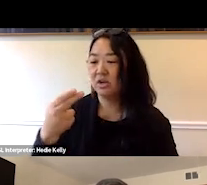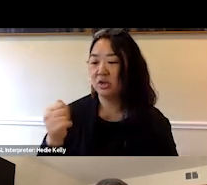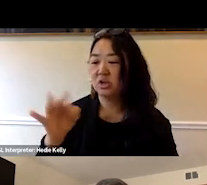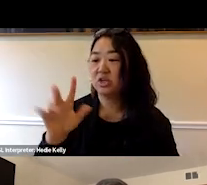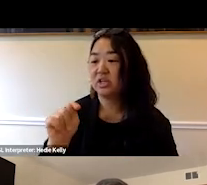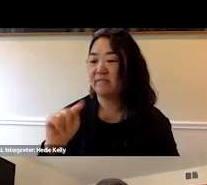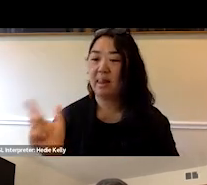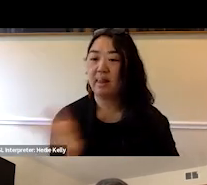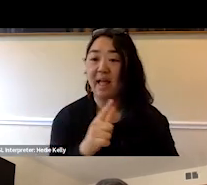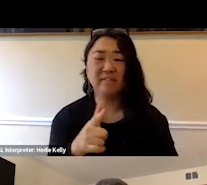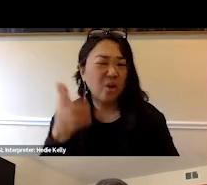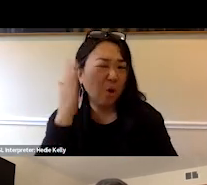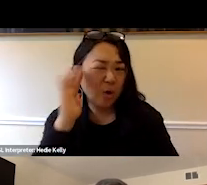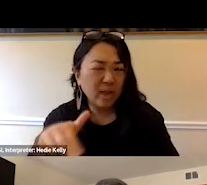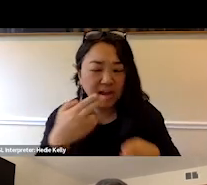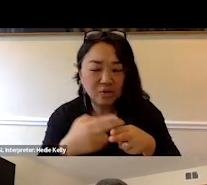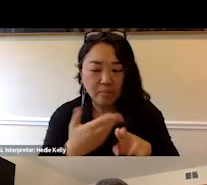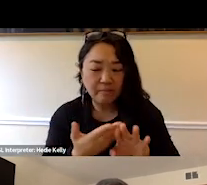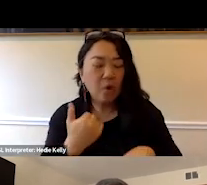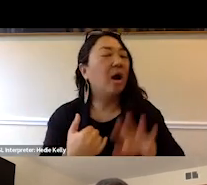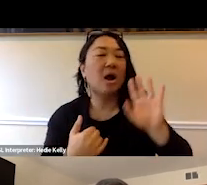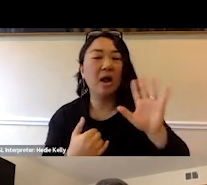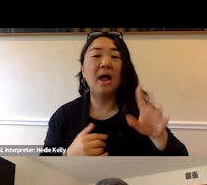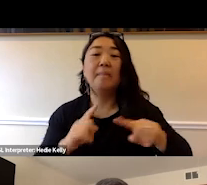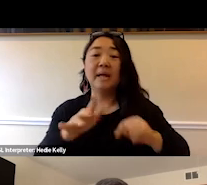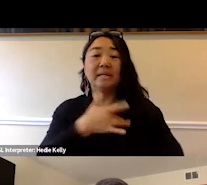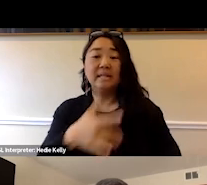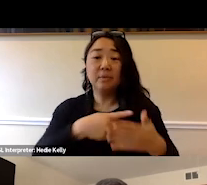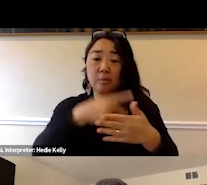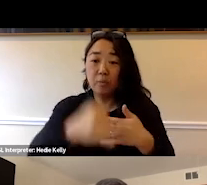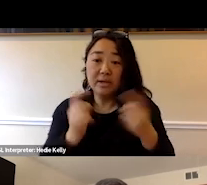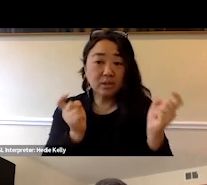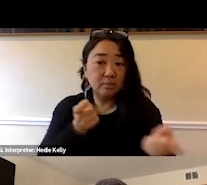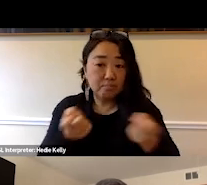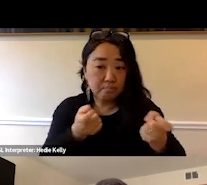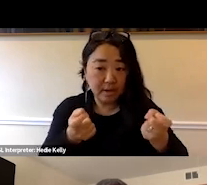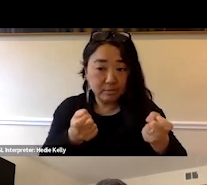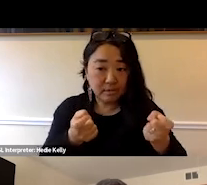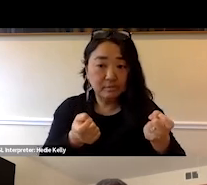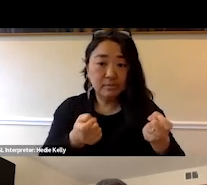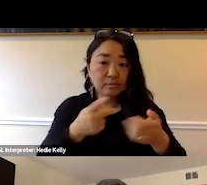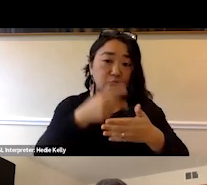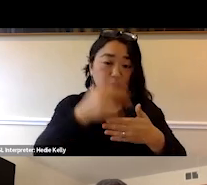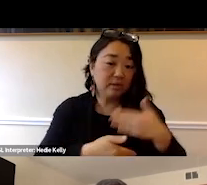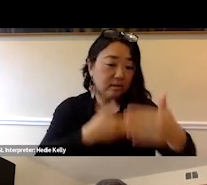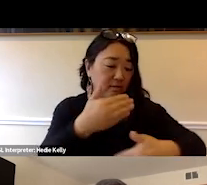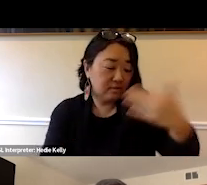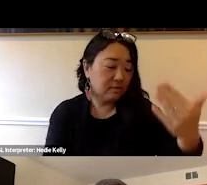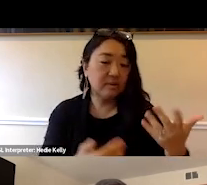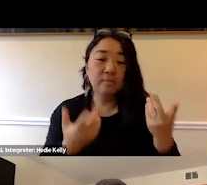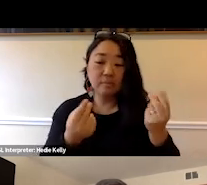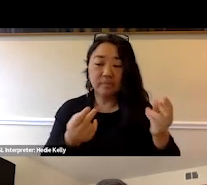but basically in a typical project management process, you'd have design,